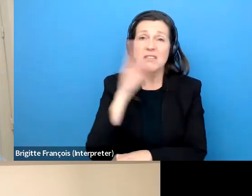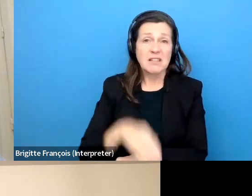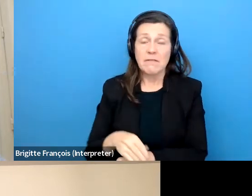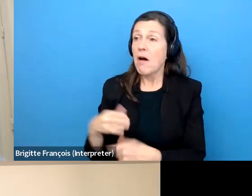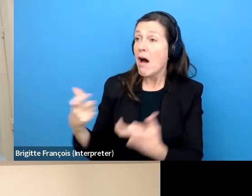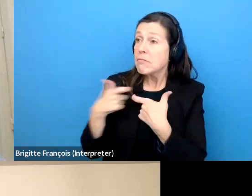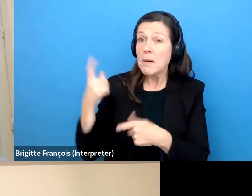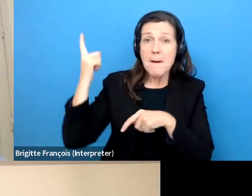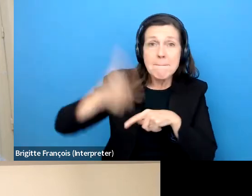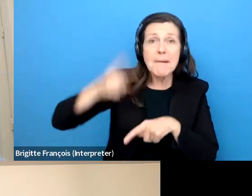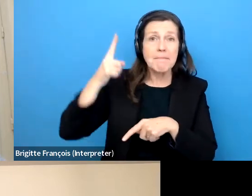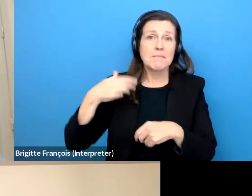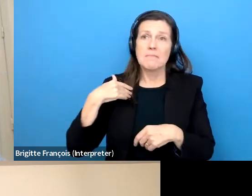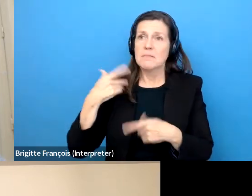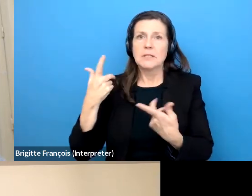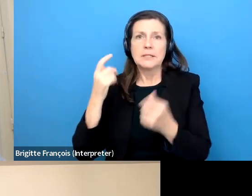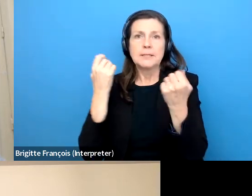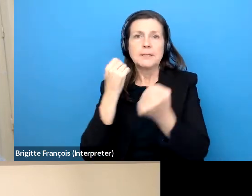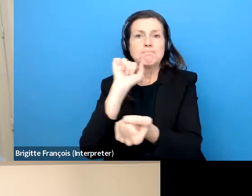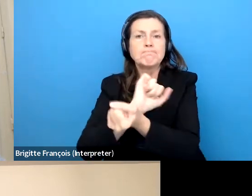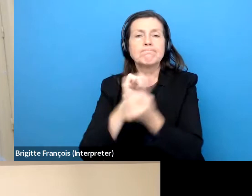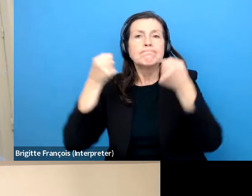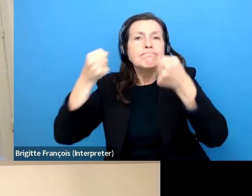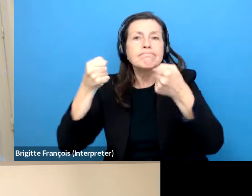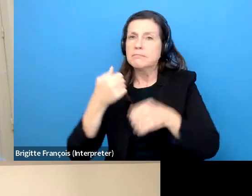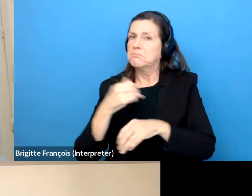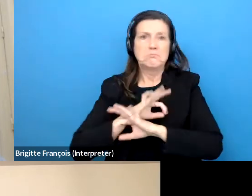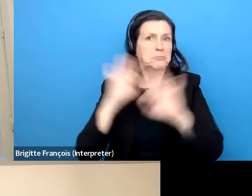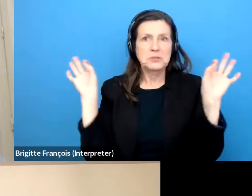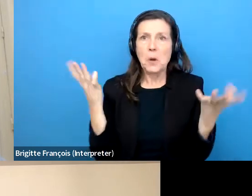All and all, demand persists due to the state parties' failure